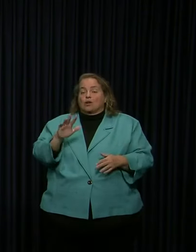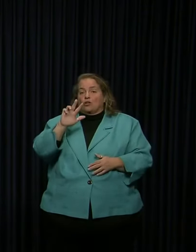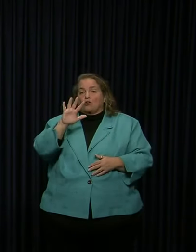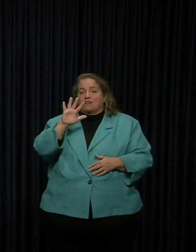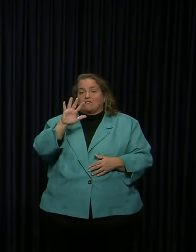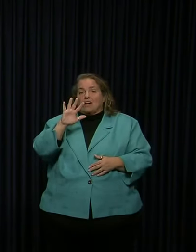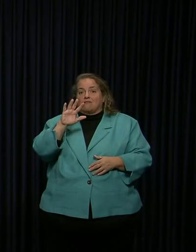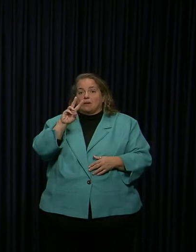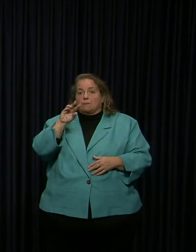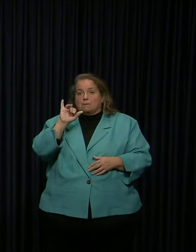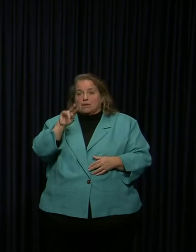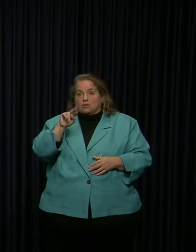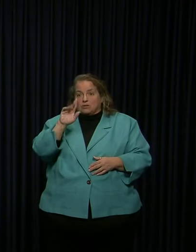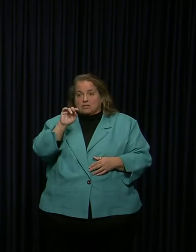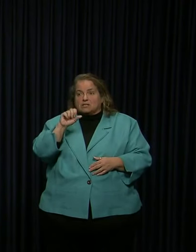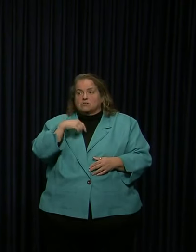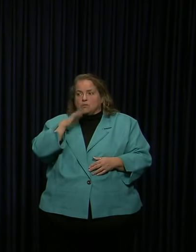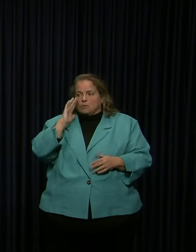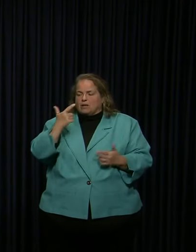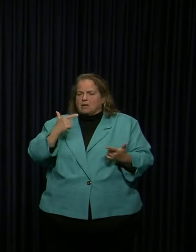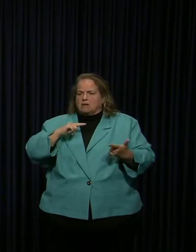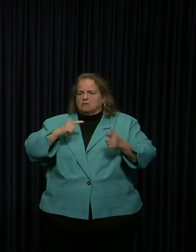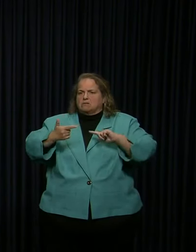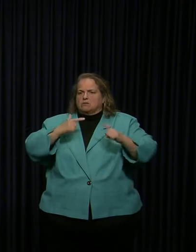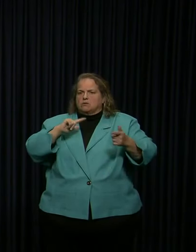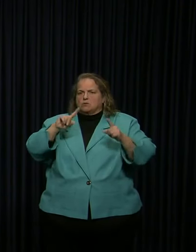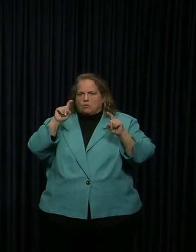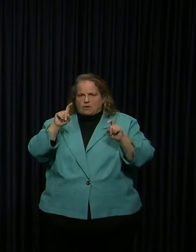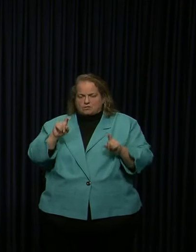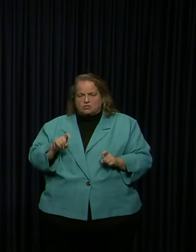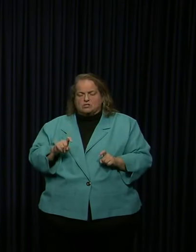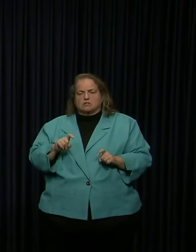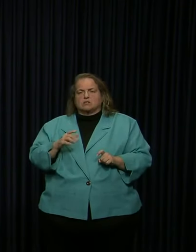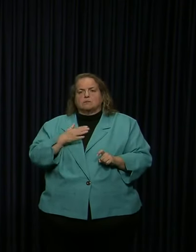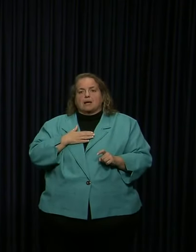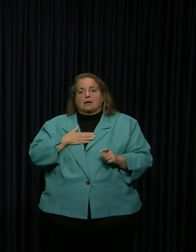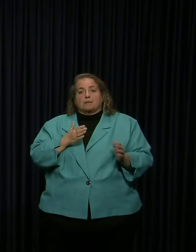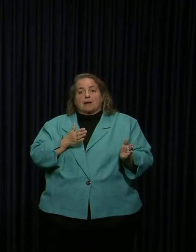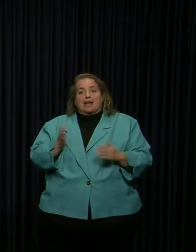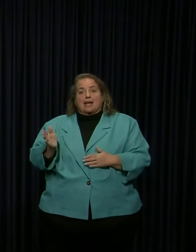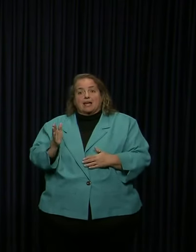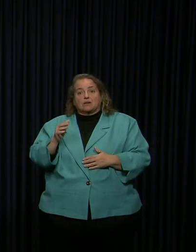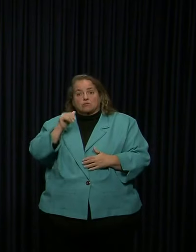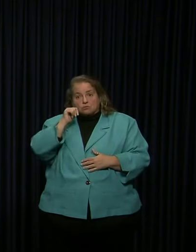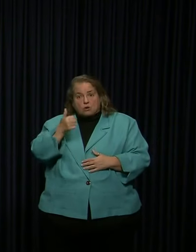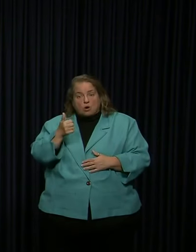GO SOME OF THESE OTHER LARGE GATHERING MAYBE EVEN A HEALTH